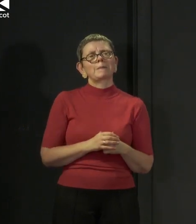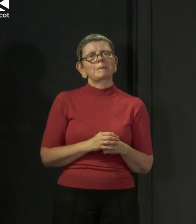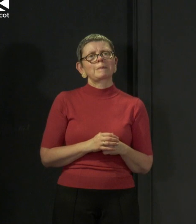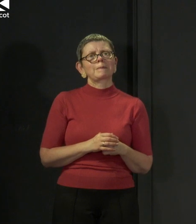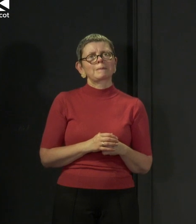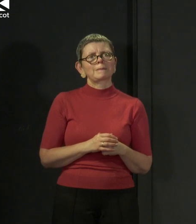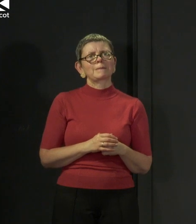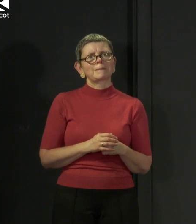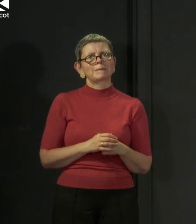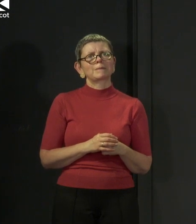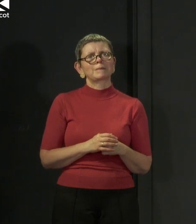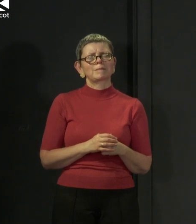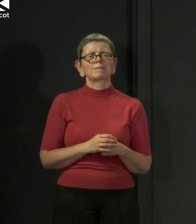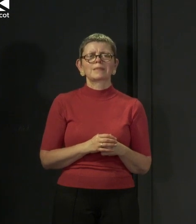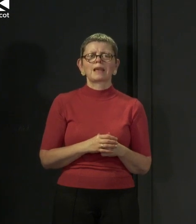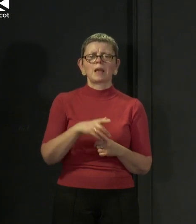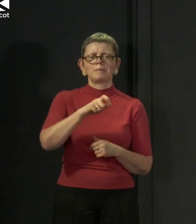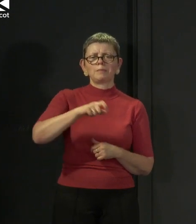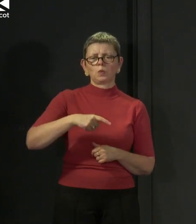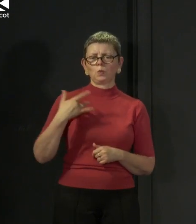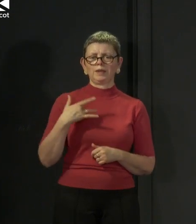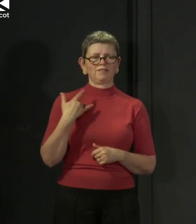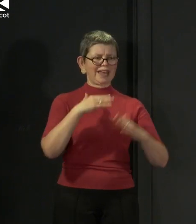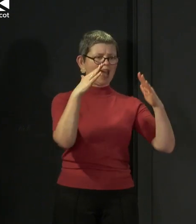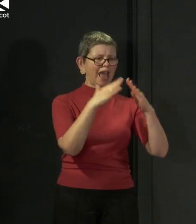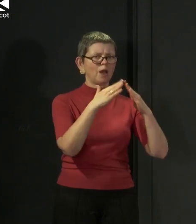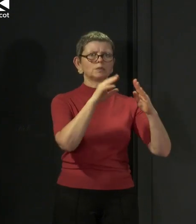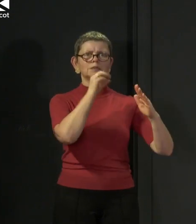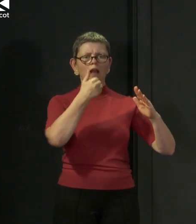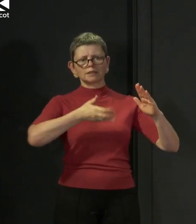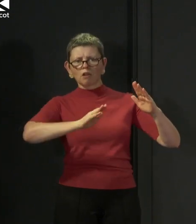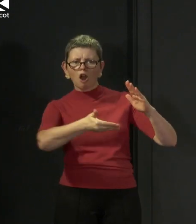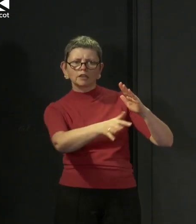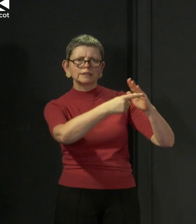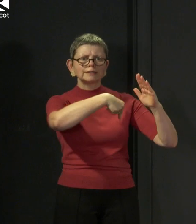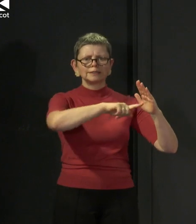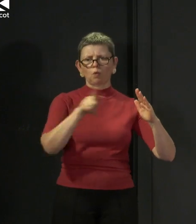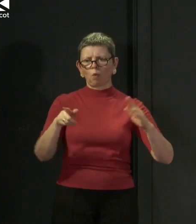experiences of people who live in houses with gardens, compared to those who live in tenement